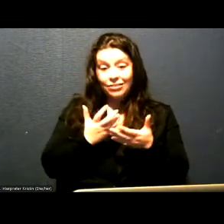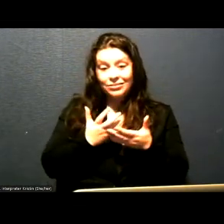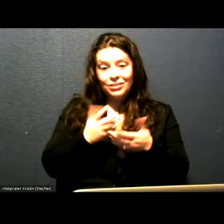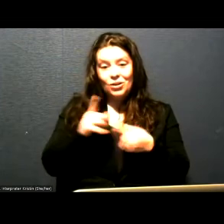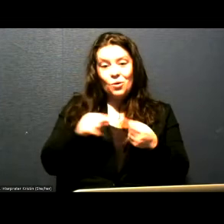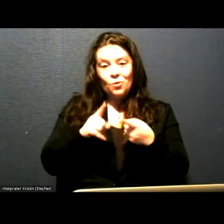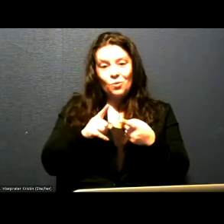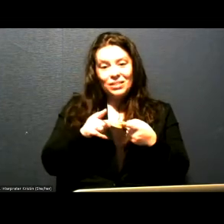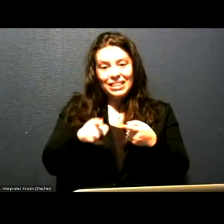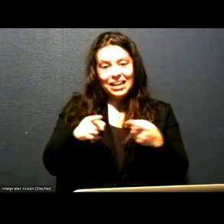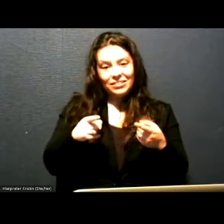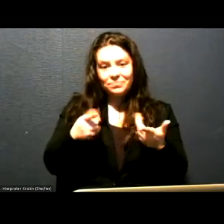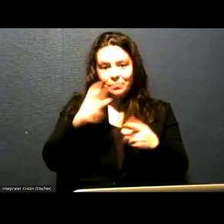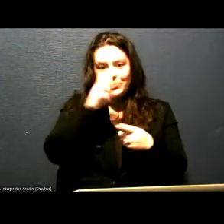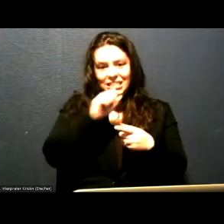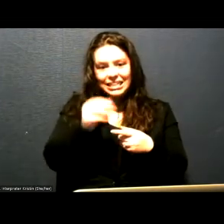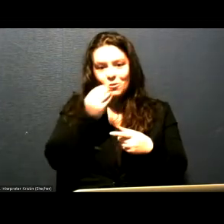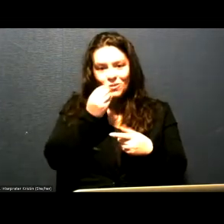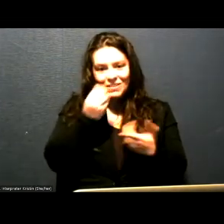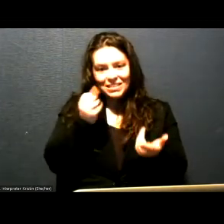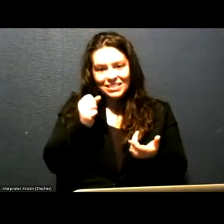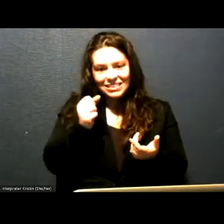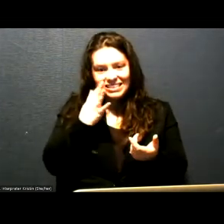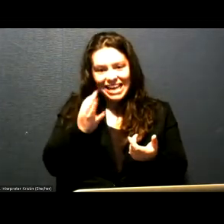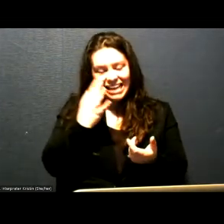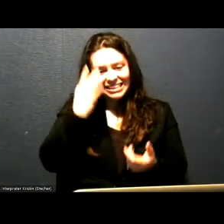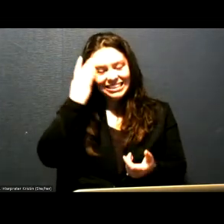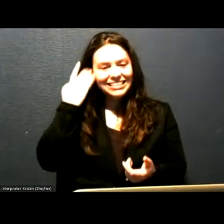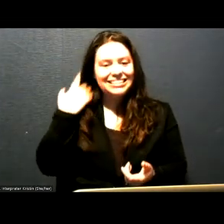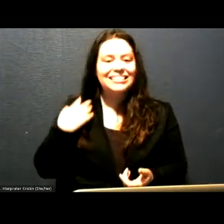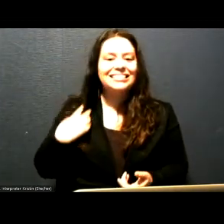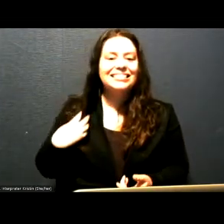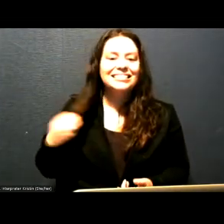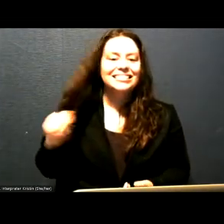Kayleigh: Oh of course, right?! The people, the public really seem to be, they're waving at them and enjoying